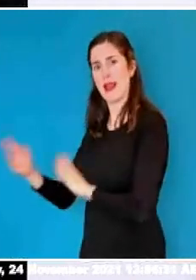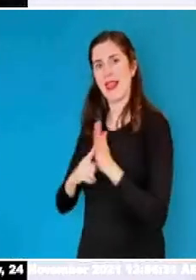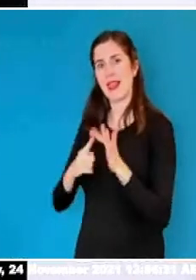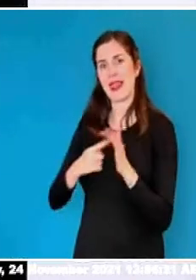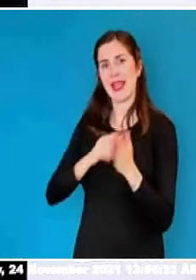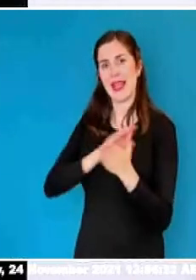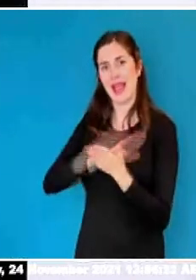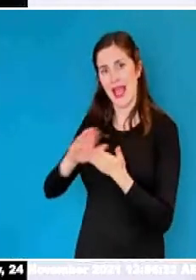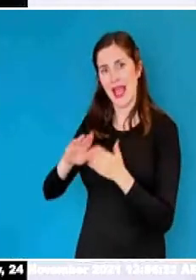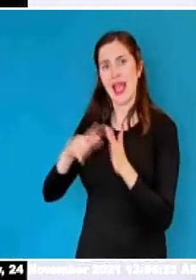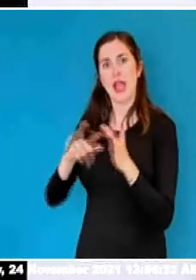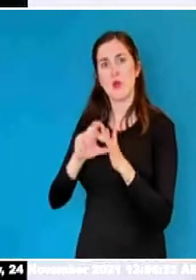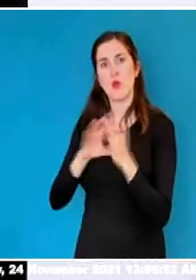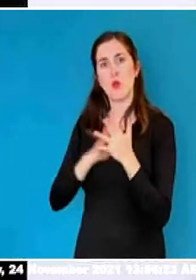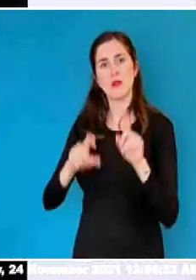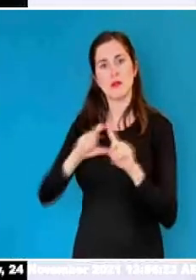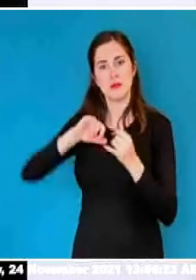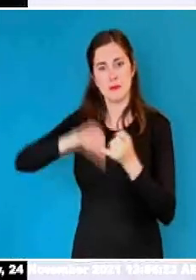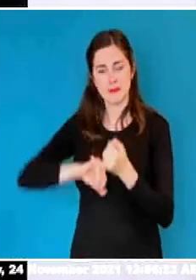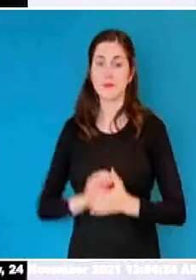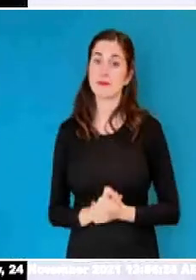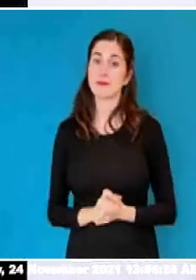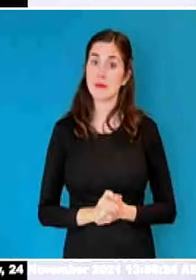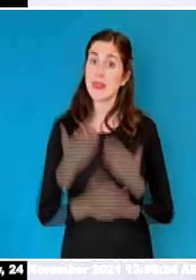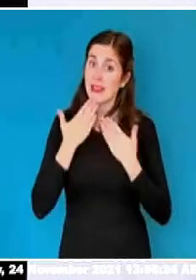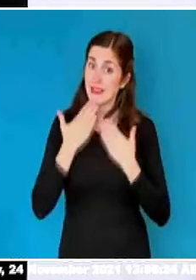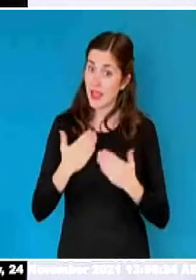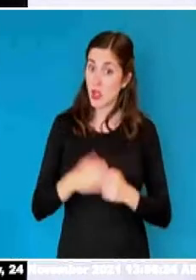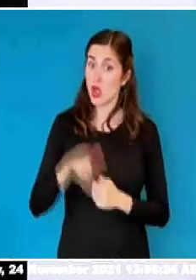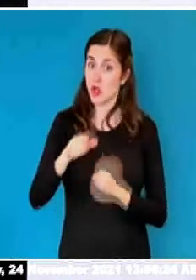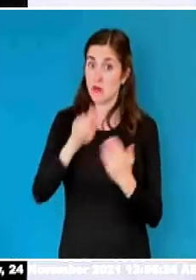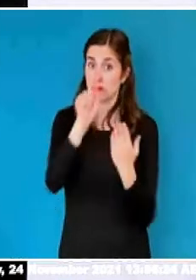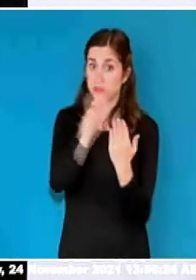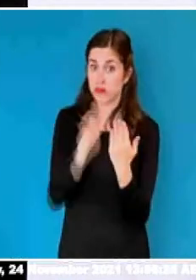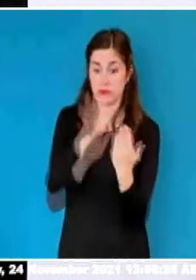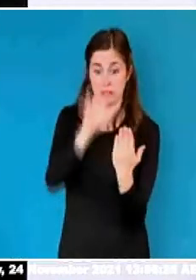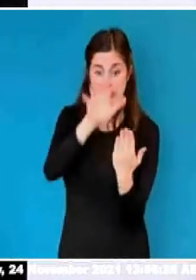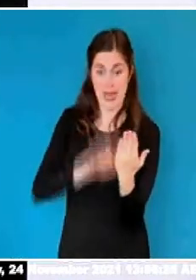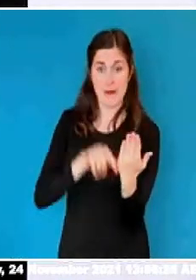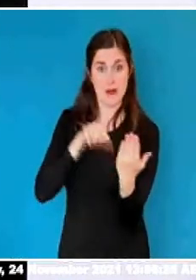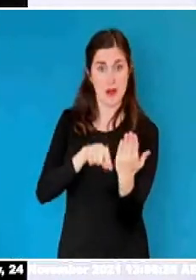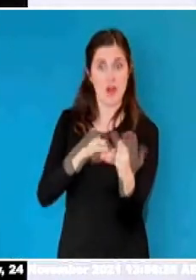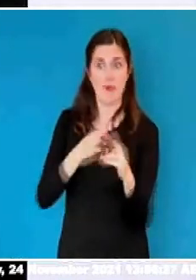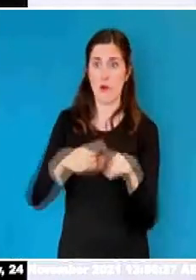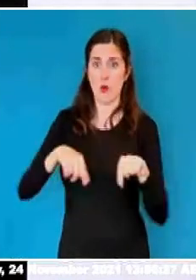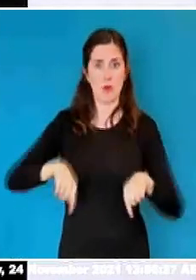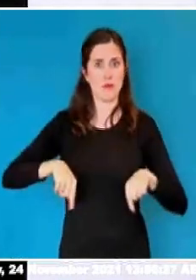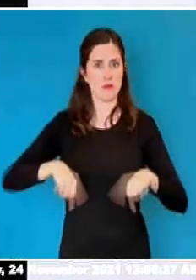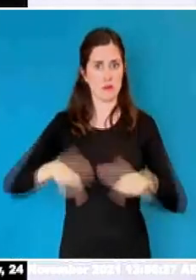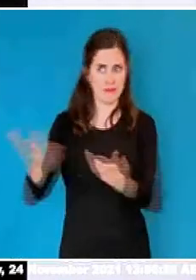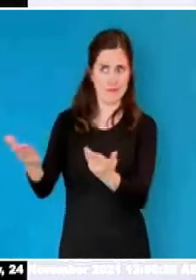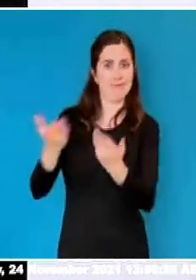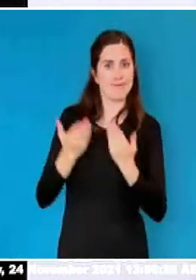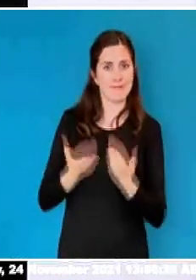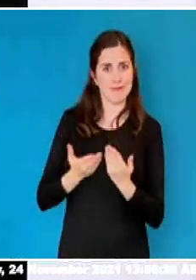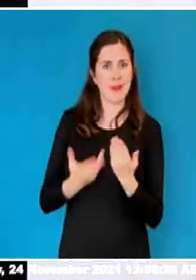Ms Baxter, you have prepared a statement for the Royal Commission. Commissioners, you will find that in Bundle A at Tab 52.